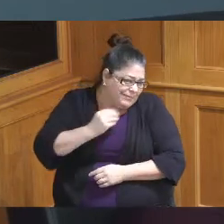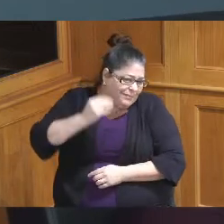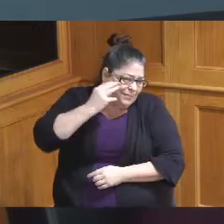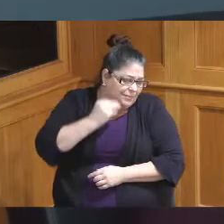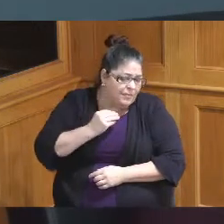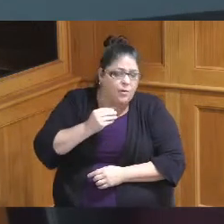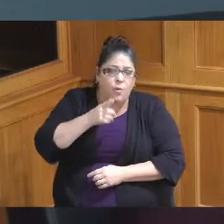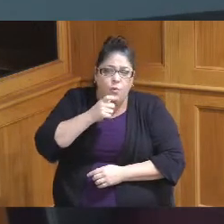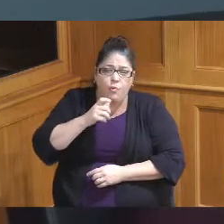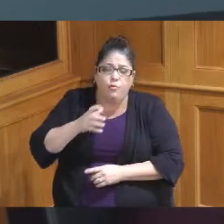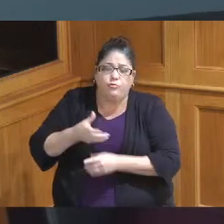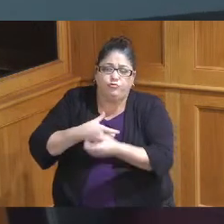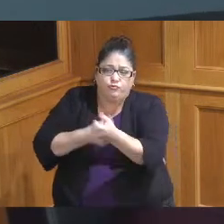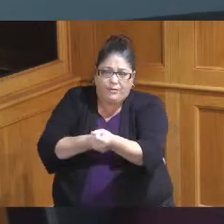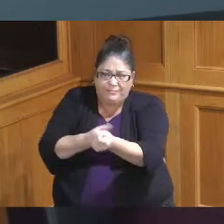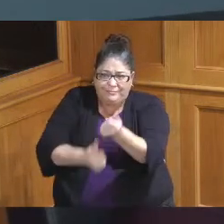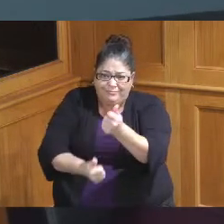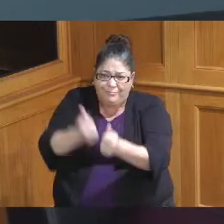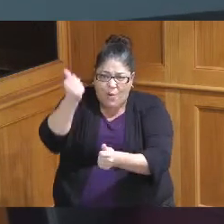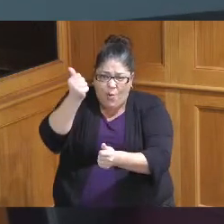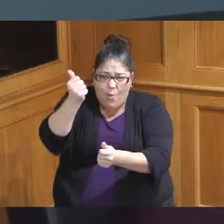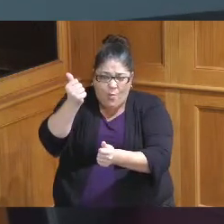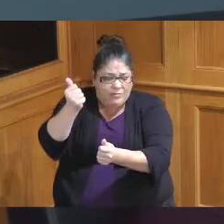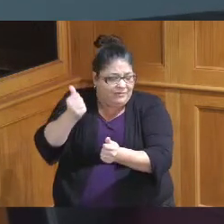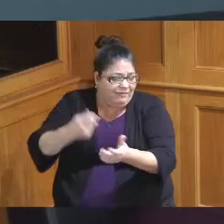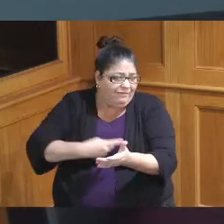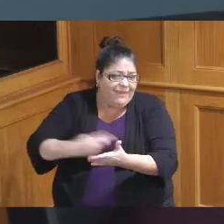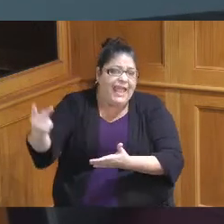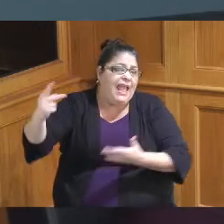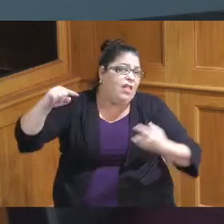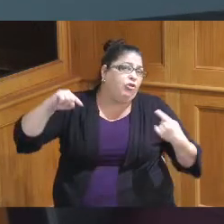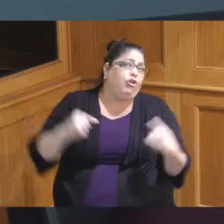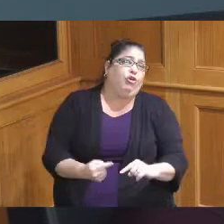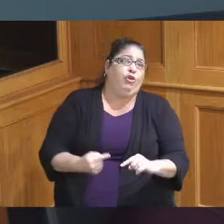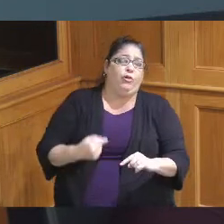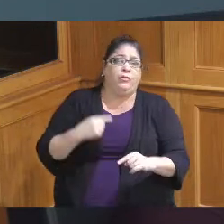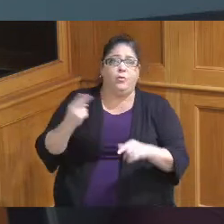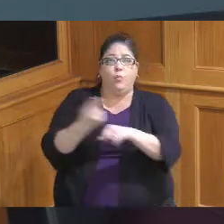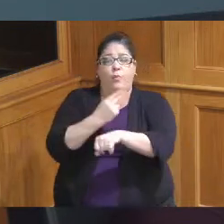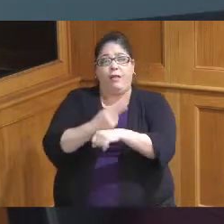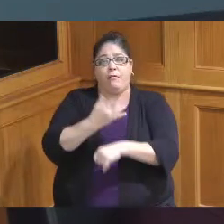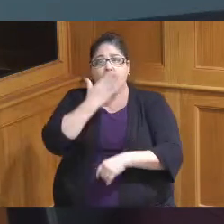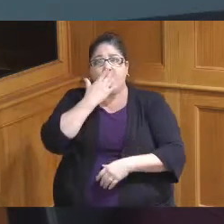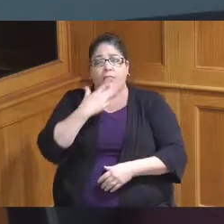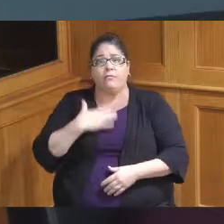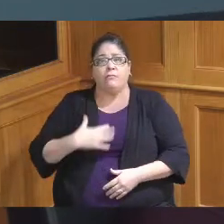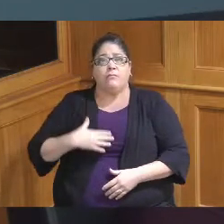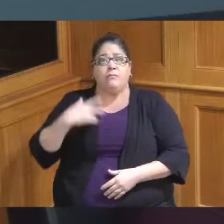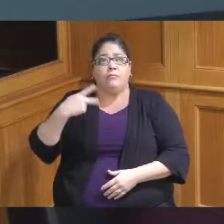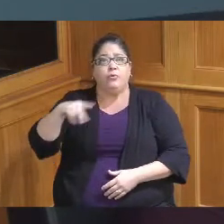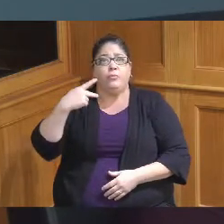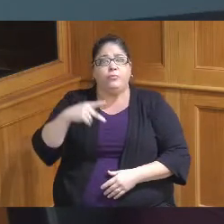the most have failed them when we wear or use the color purple we are making a statement a bold and